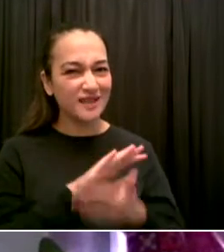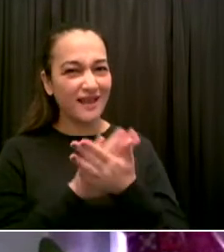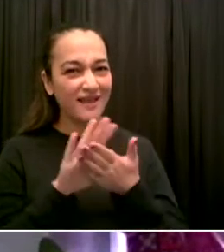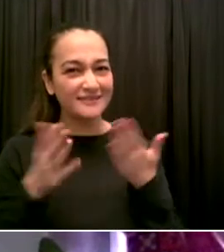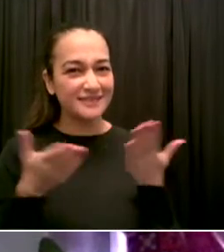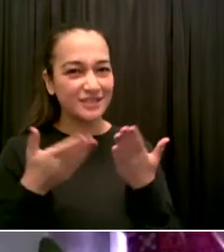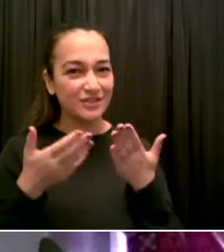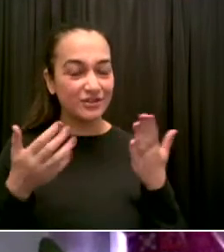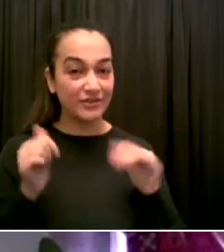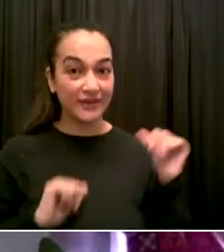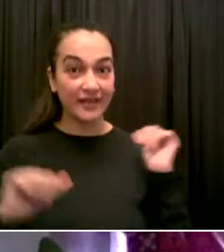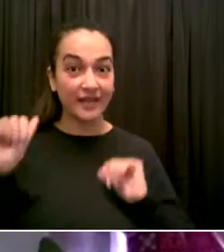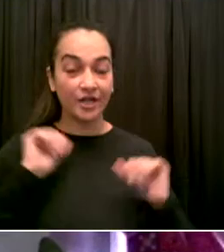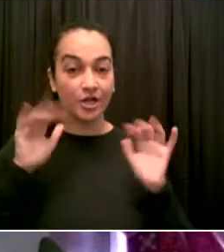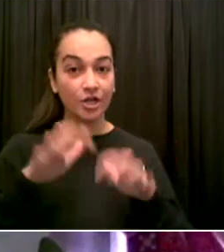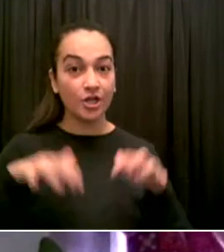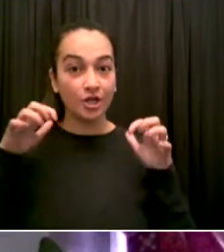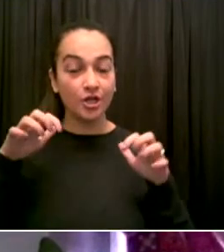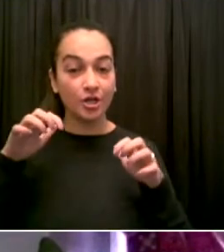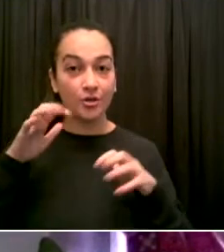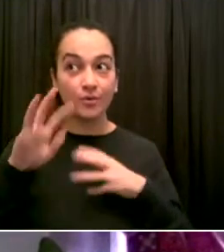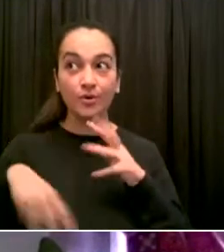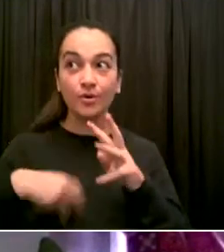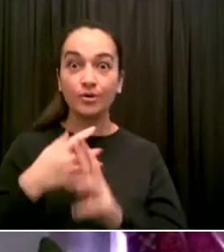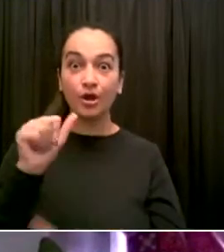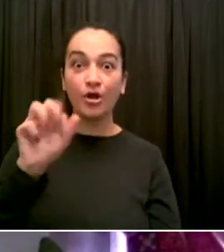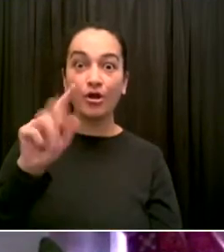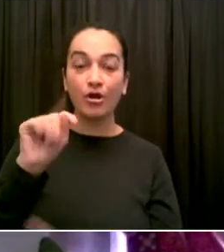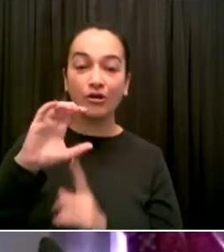LIKE YOU SAID, JUST A MAGIC DAY